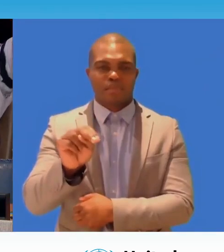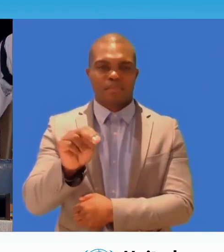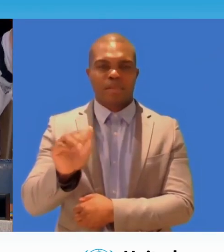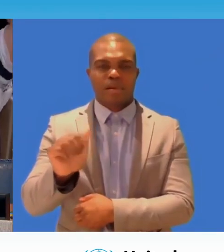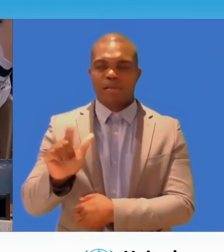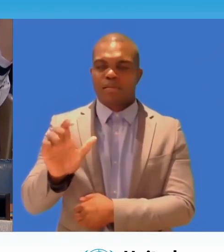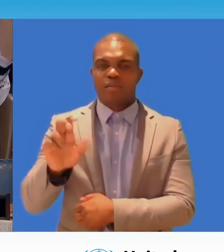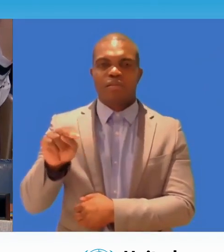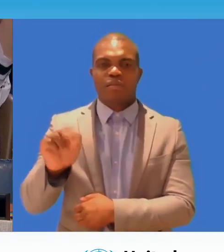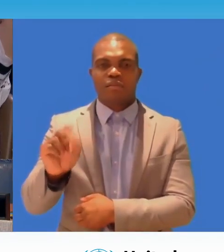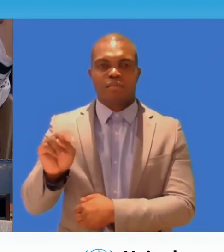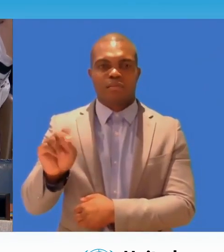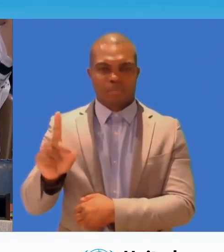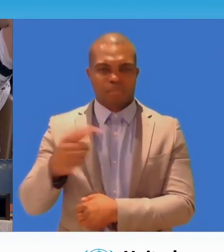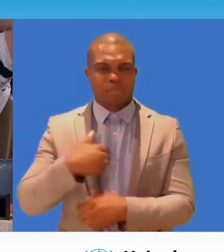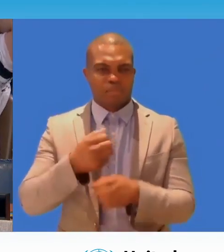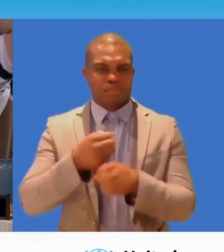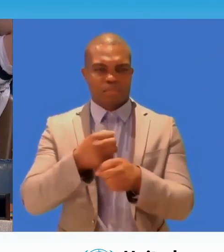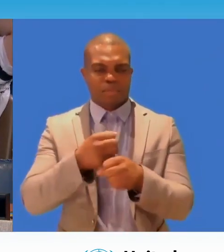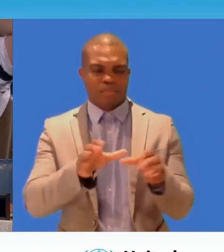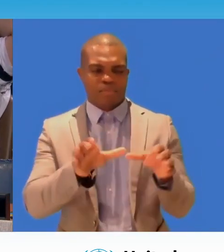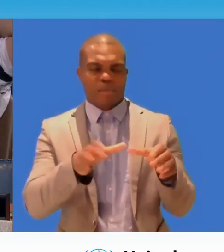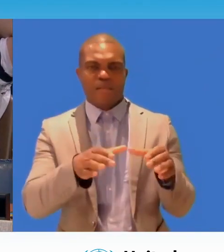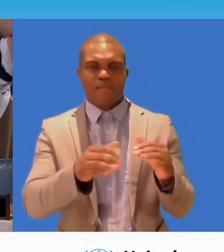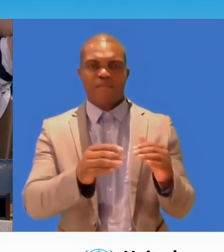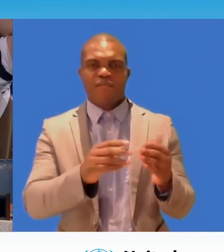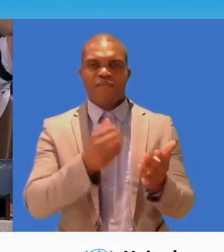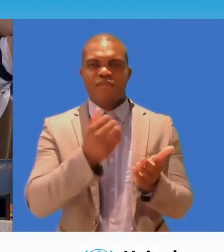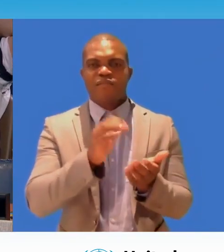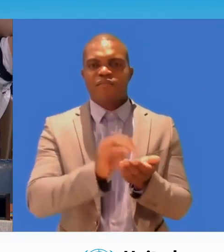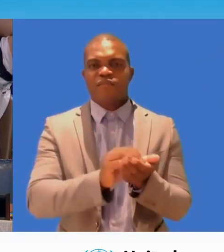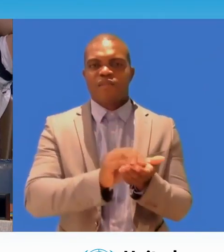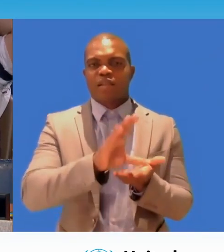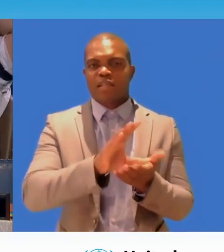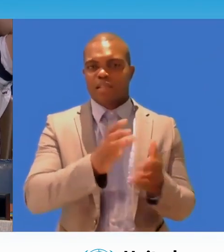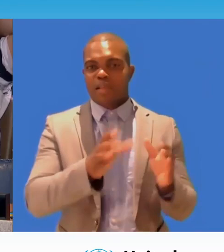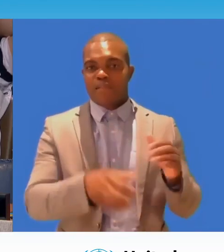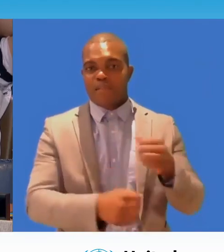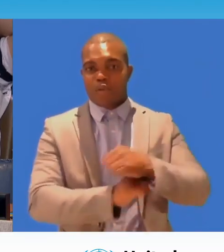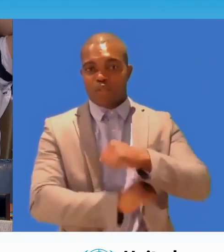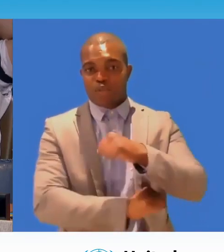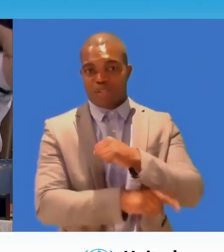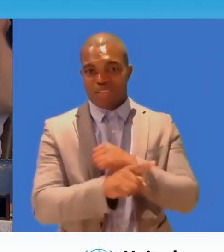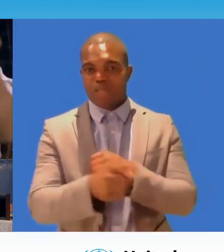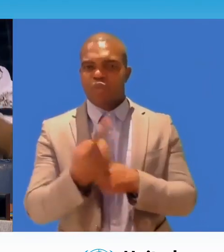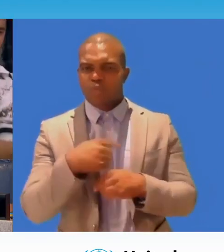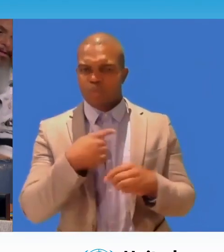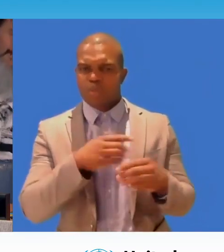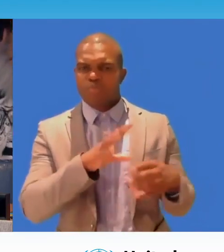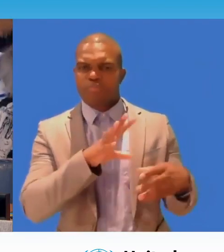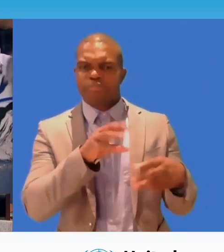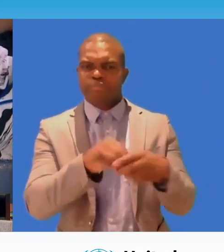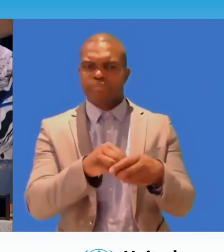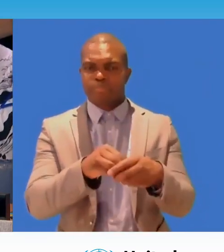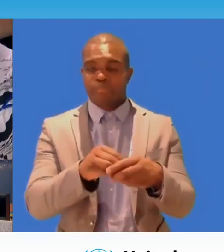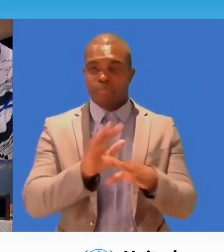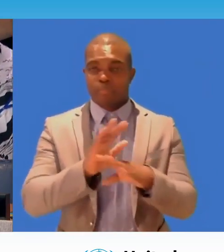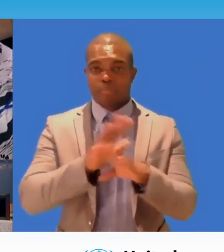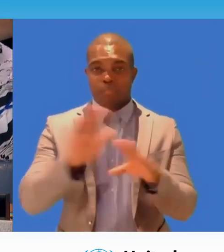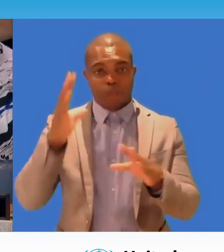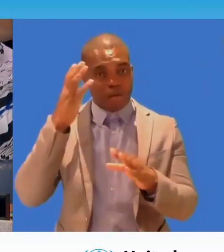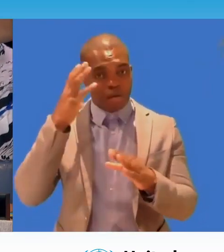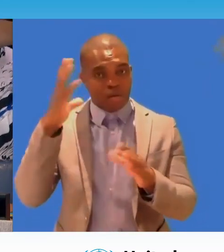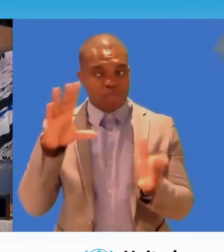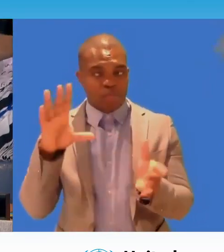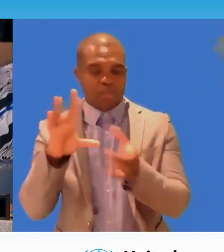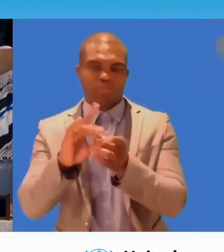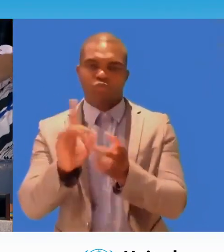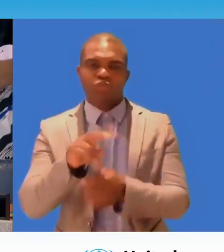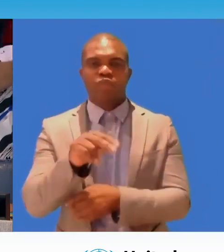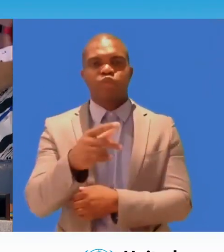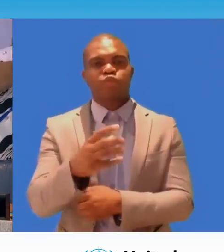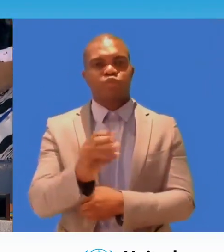promotes the implementation of the crpd through deploying legal strategies to us rights need to